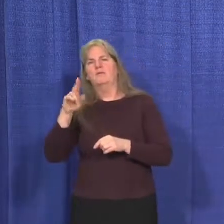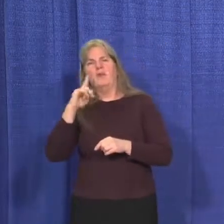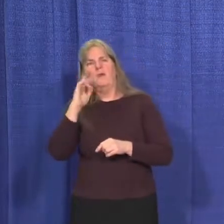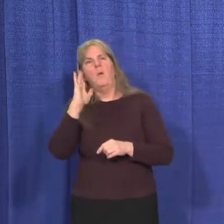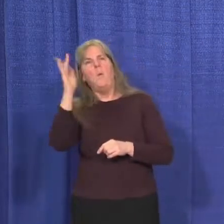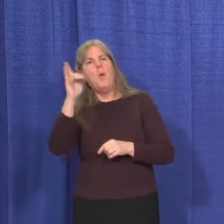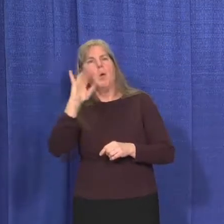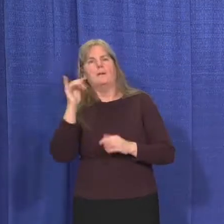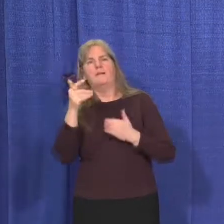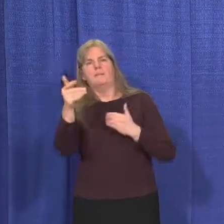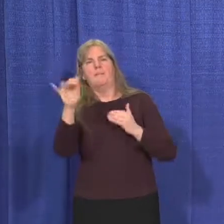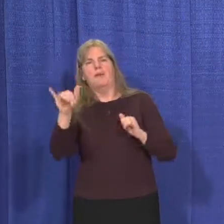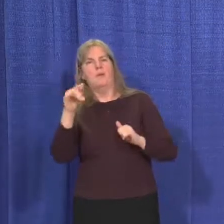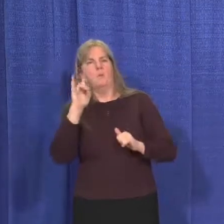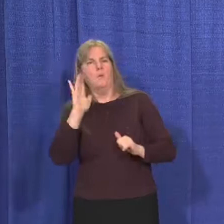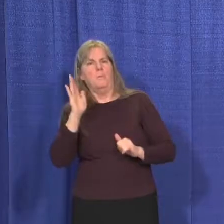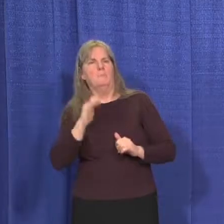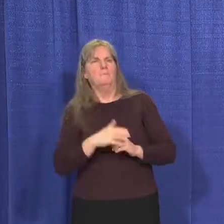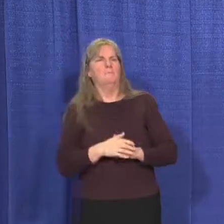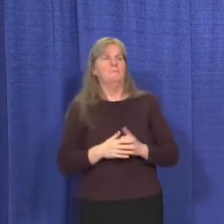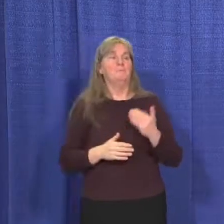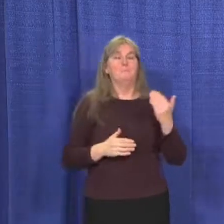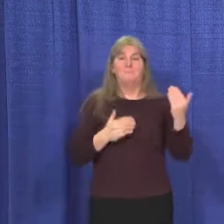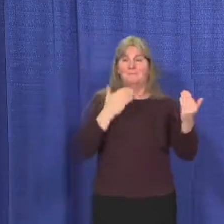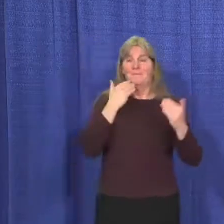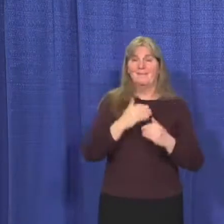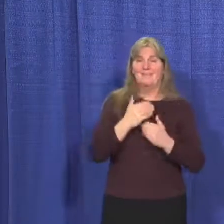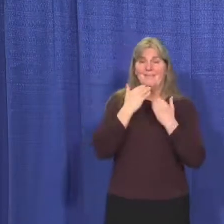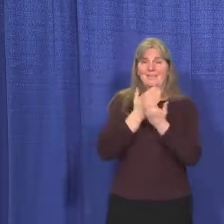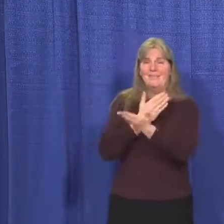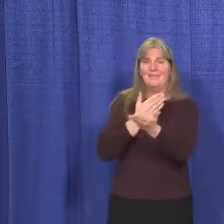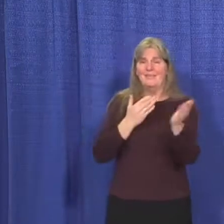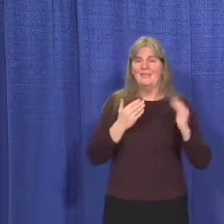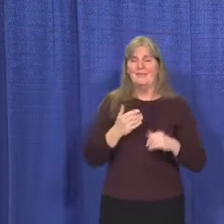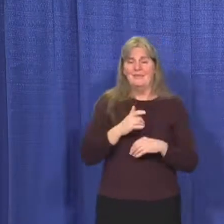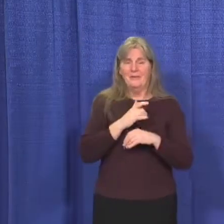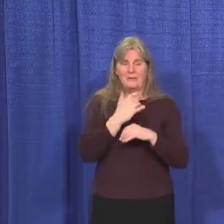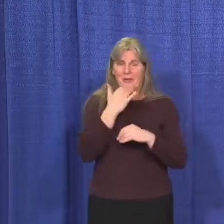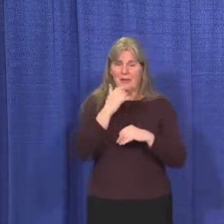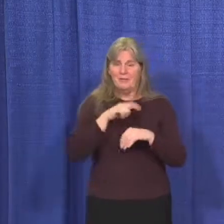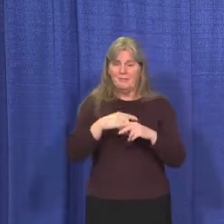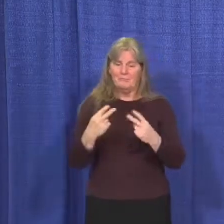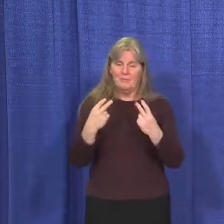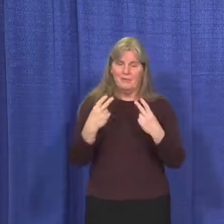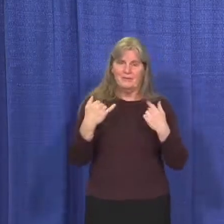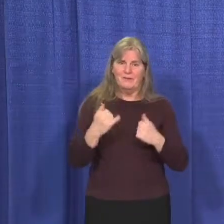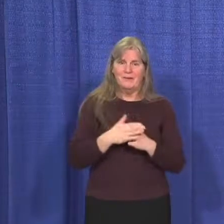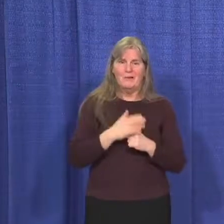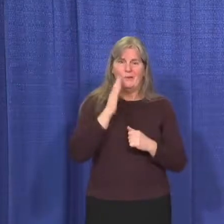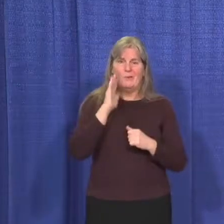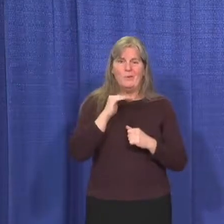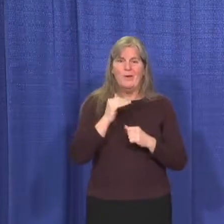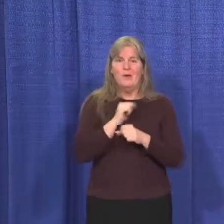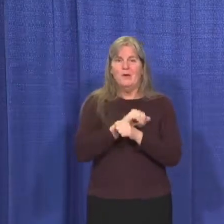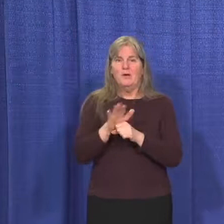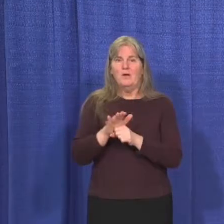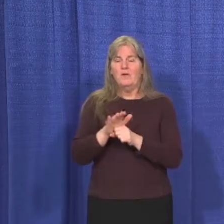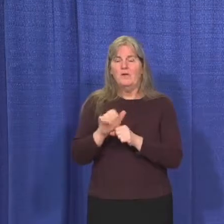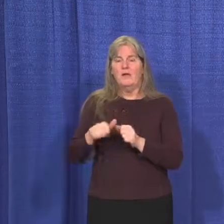I think that is the likely future. Pat: Thank you. I would like to thank everyone for their time today and advised that the next COVID-19 update